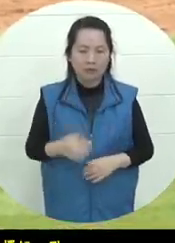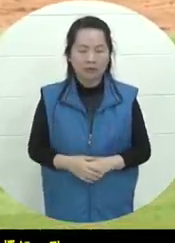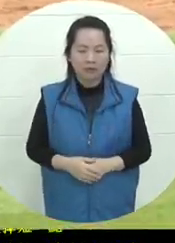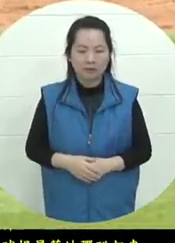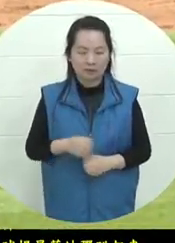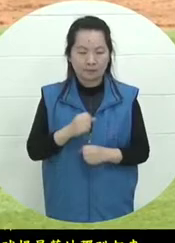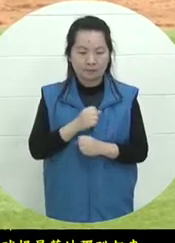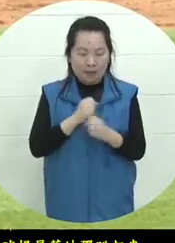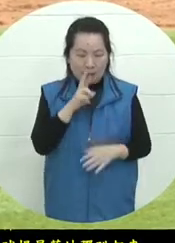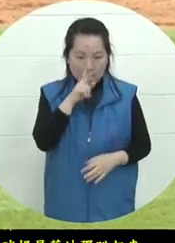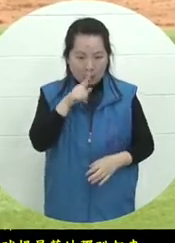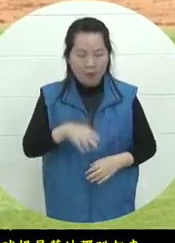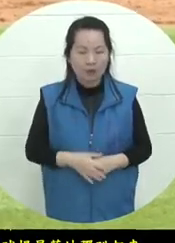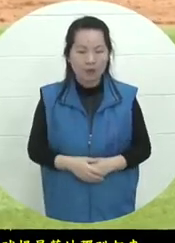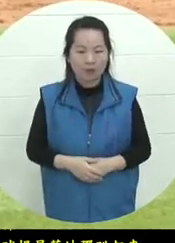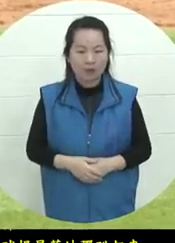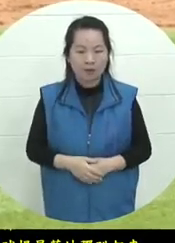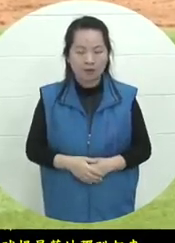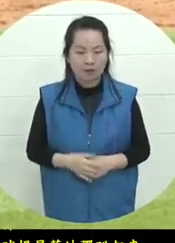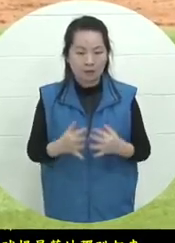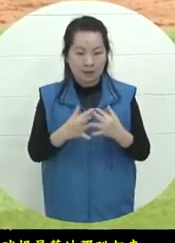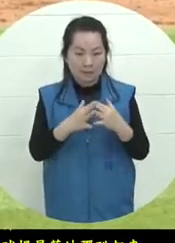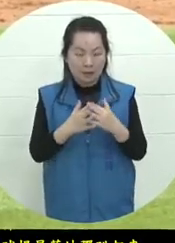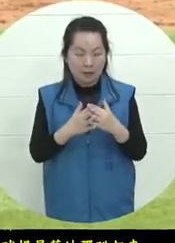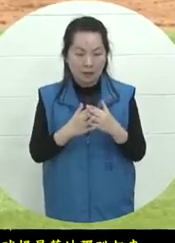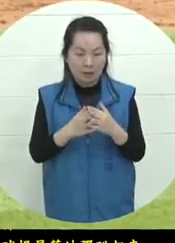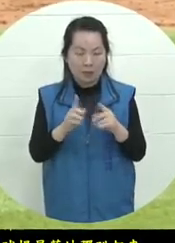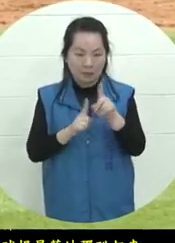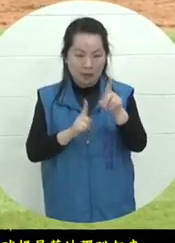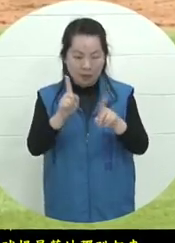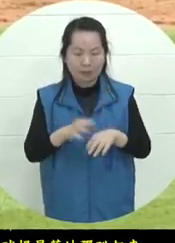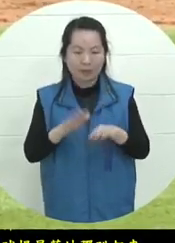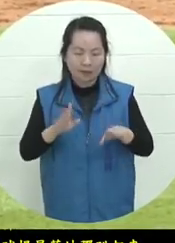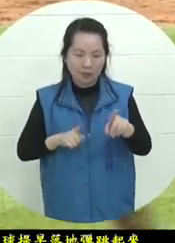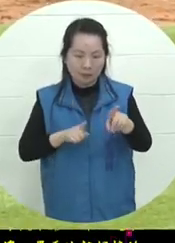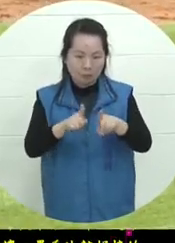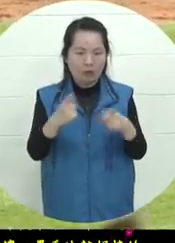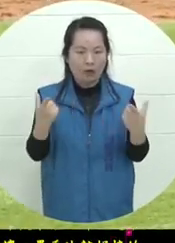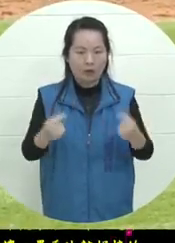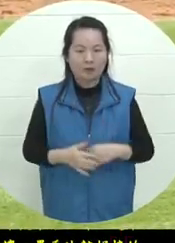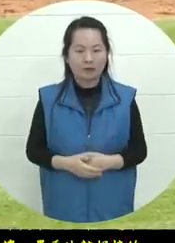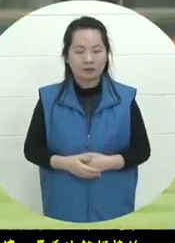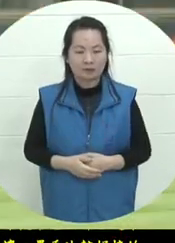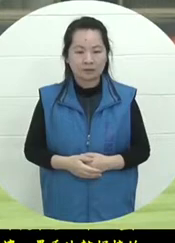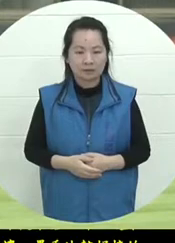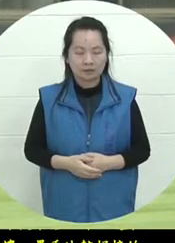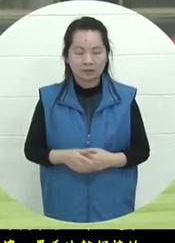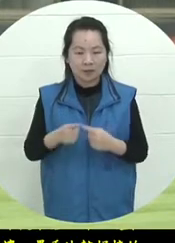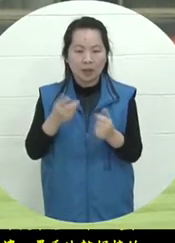also means that the U.S. team, which was behind by 1 point, went on the offensive to tie the score in the second half of the second inning and immediately hit the bases again with no one out.